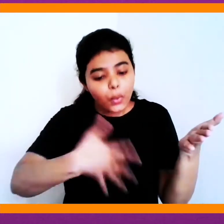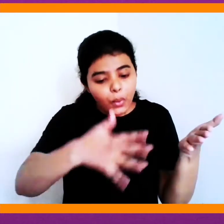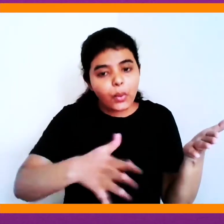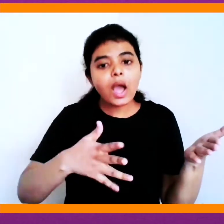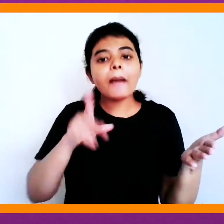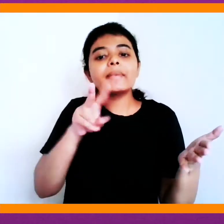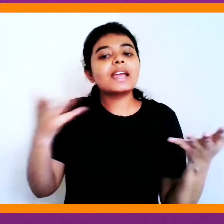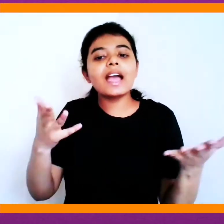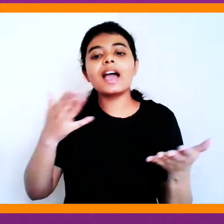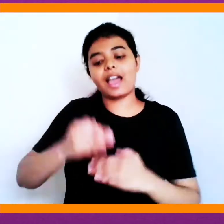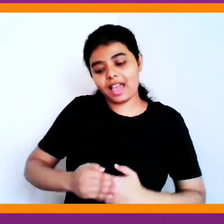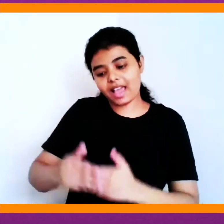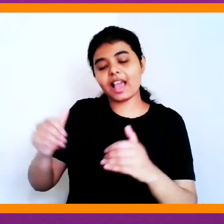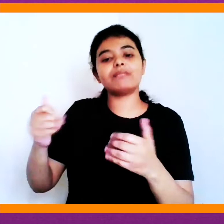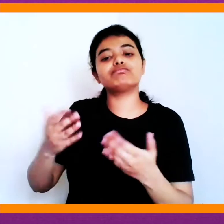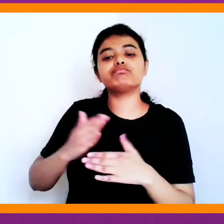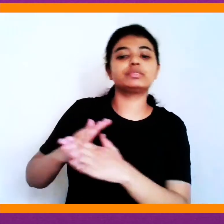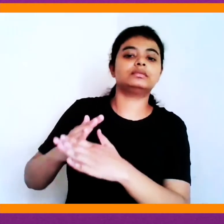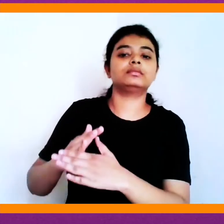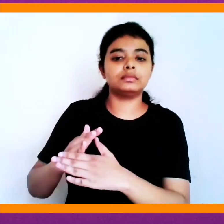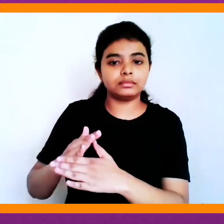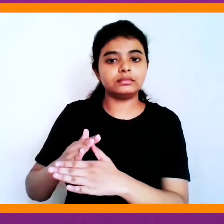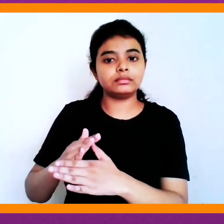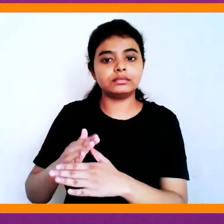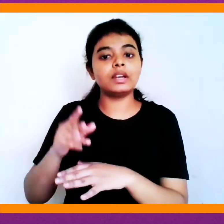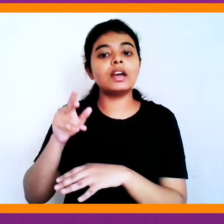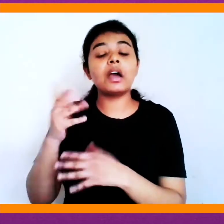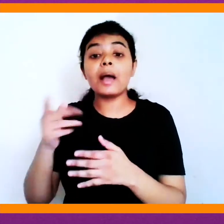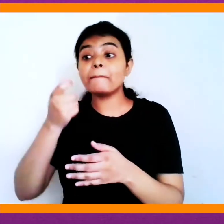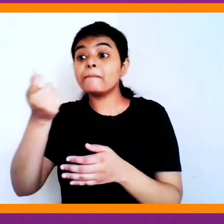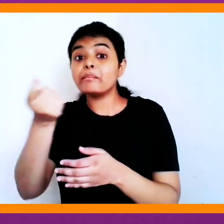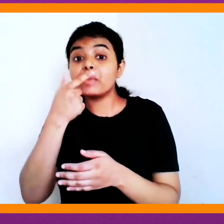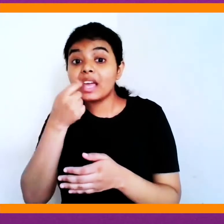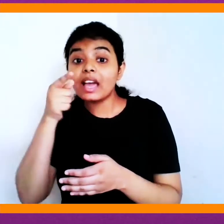contraceptive pill is something which regulates a cycle and prevents pregnancy now because the